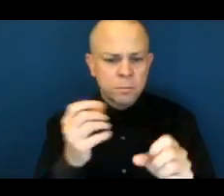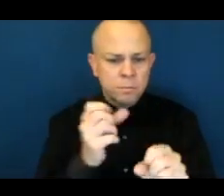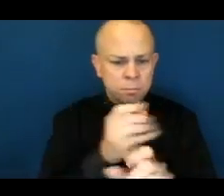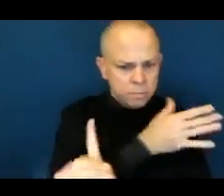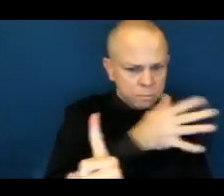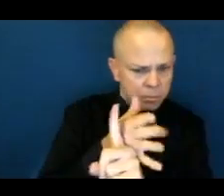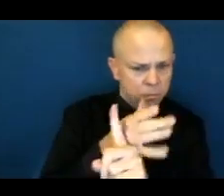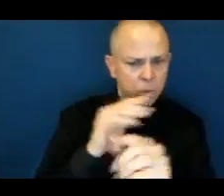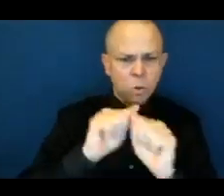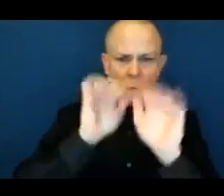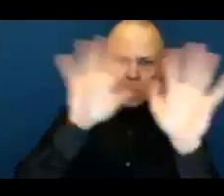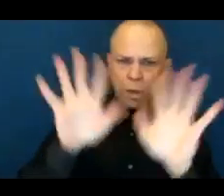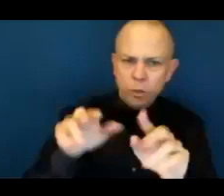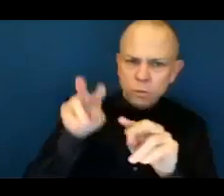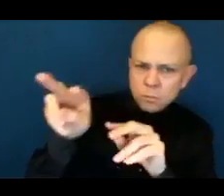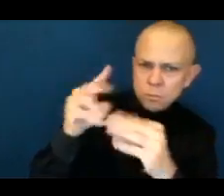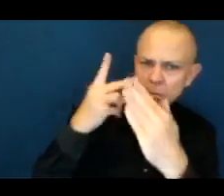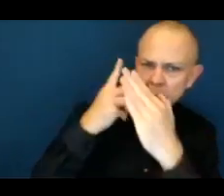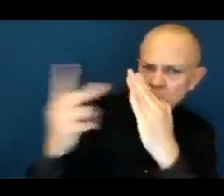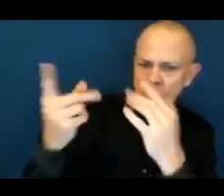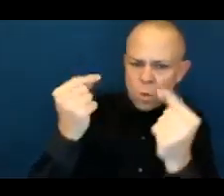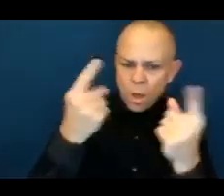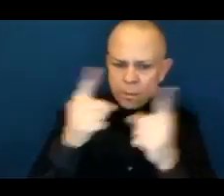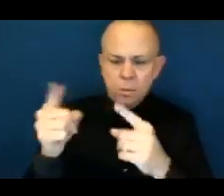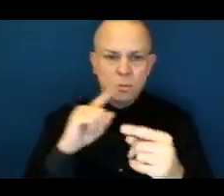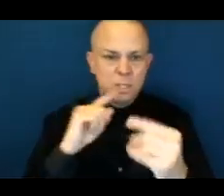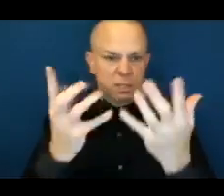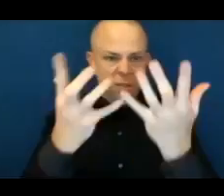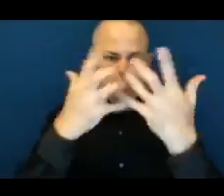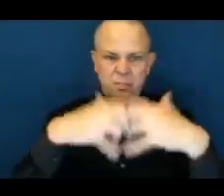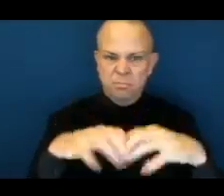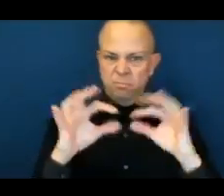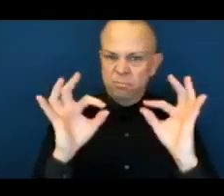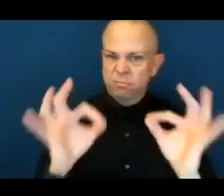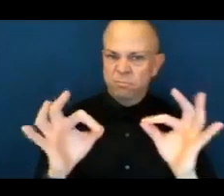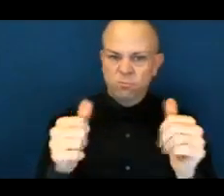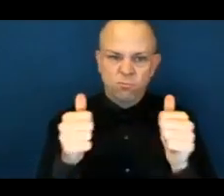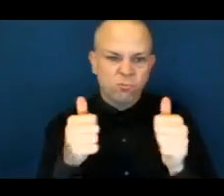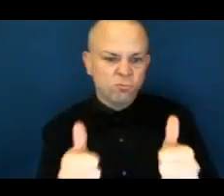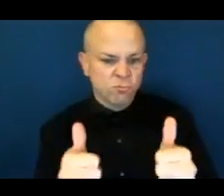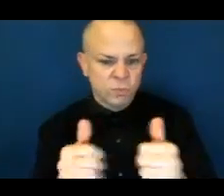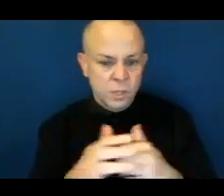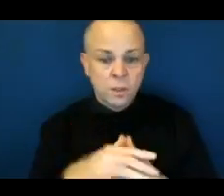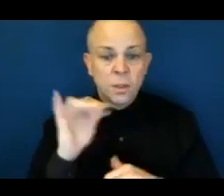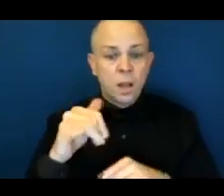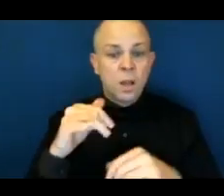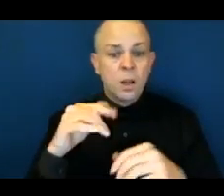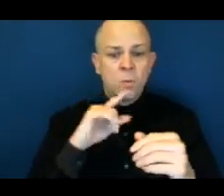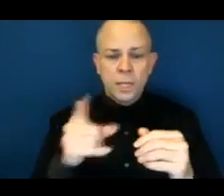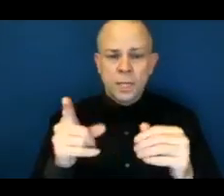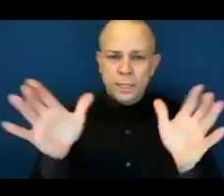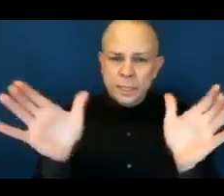is a great thing uh it's slowed things down giving people an opportunity to really make some good progress the